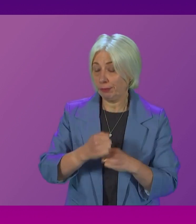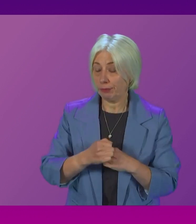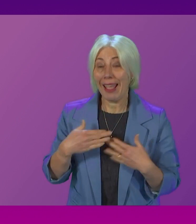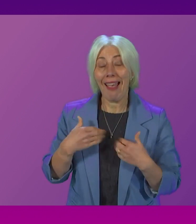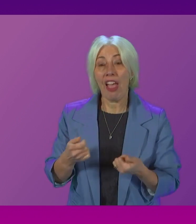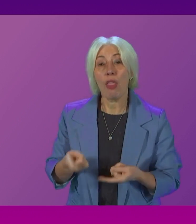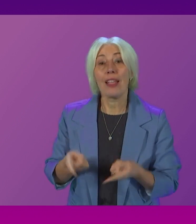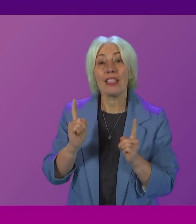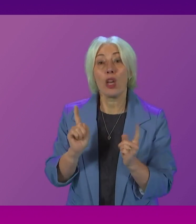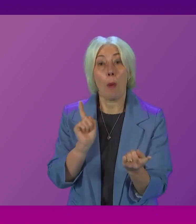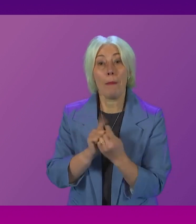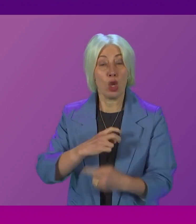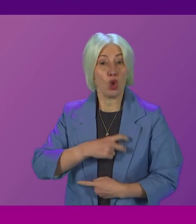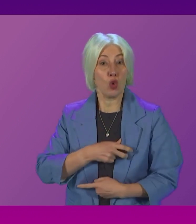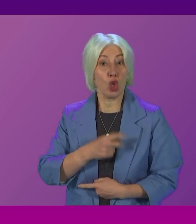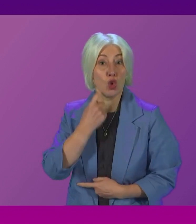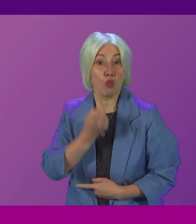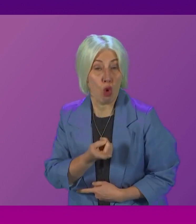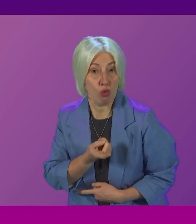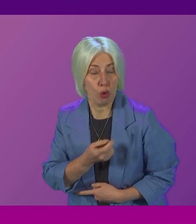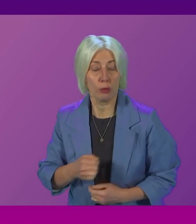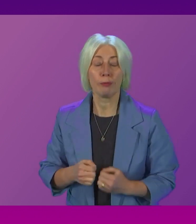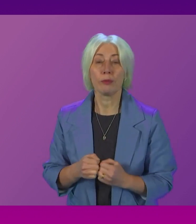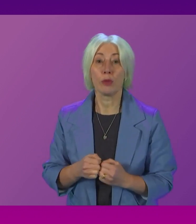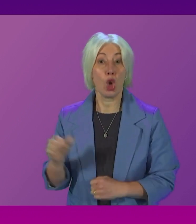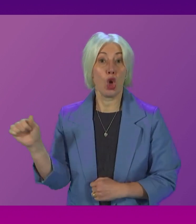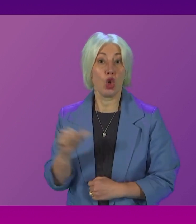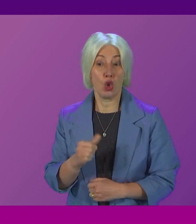meet trade unions tomorrow. I think that he was originally supposed to do that this afternoon,